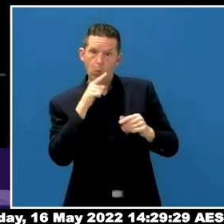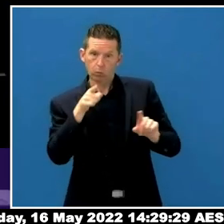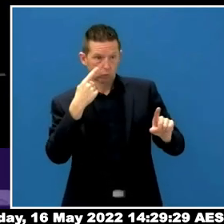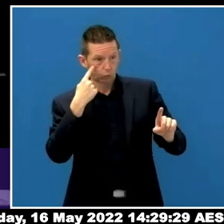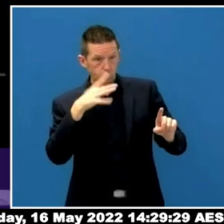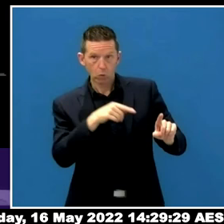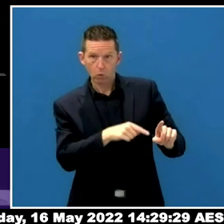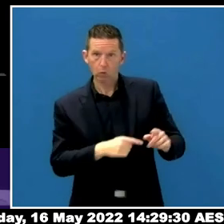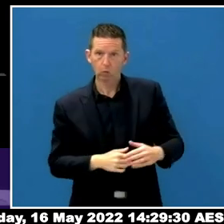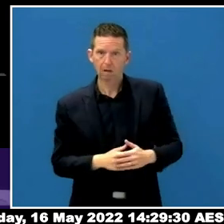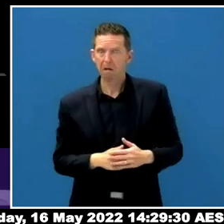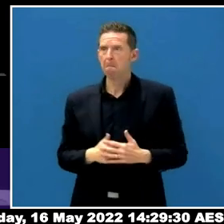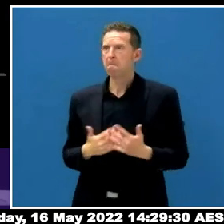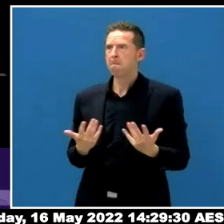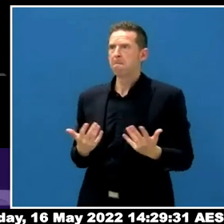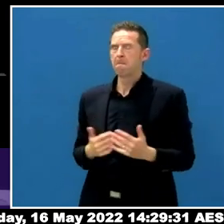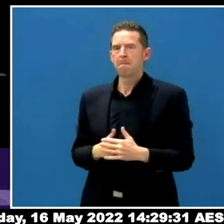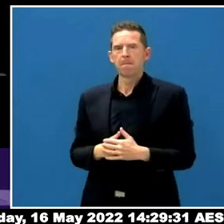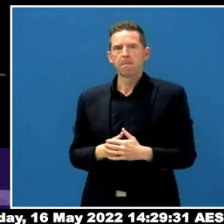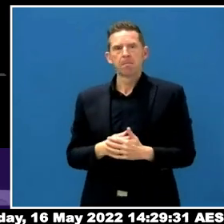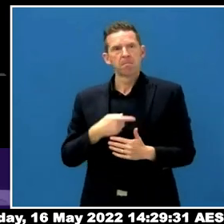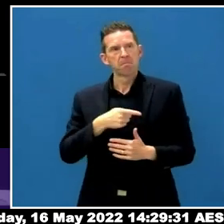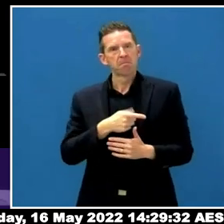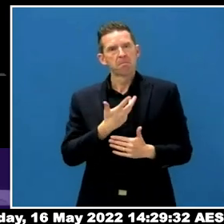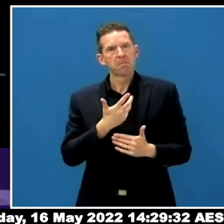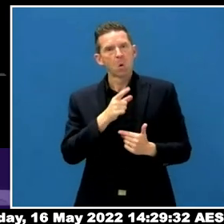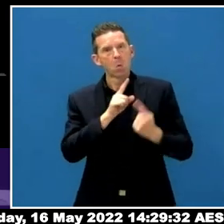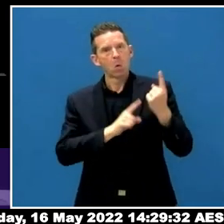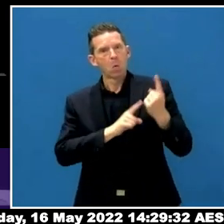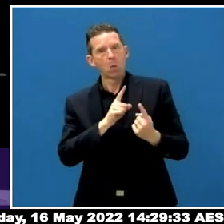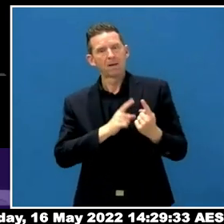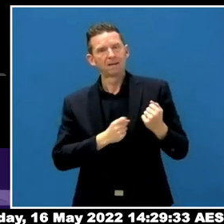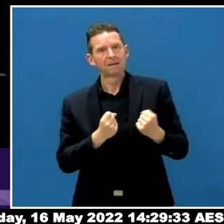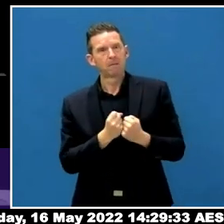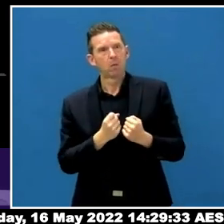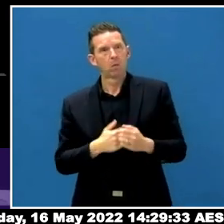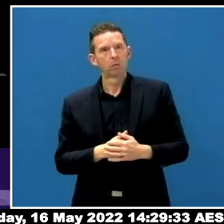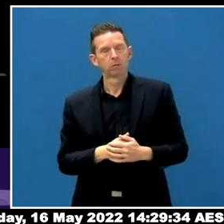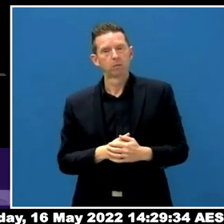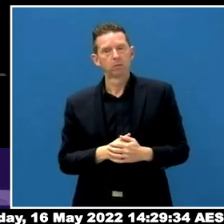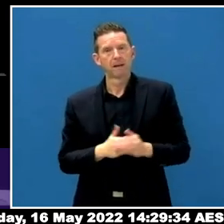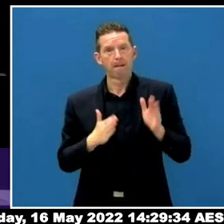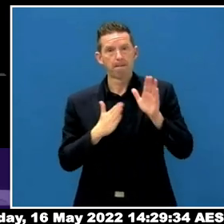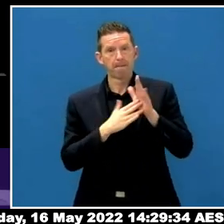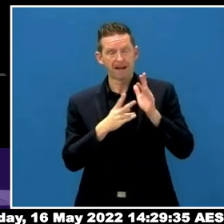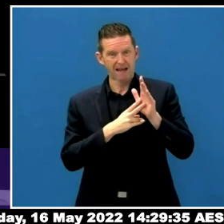He had one-on-one support for - on a Monday afternoon he did from 12 to 4 when he went to